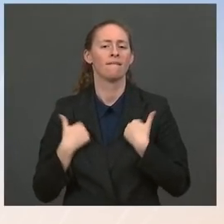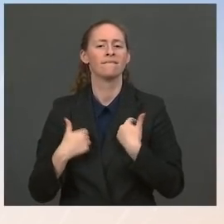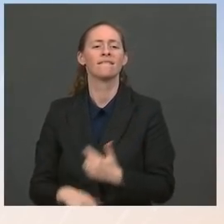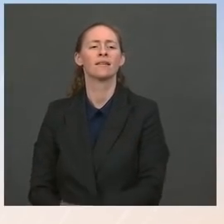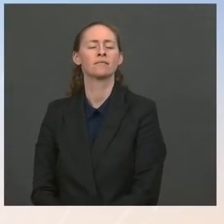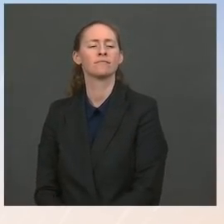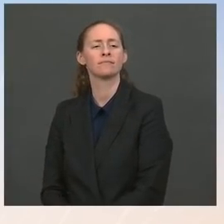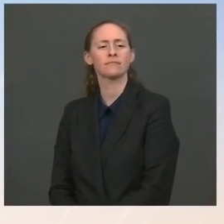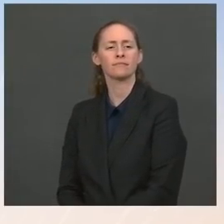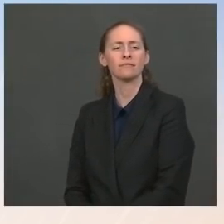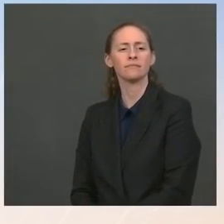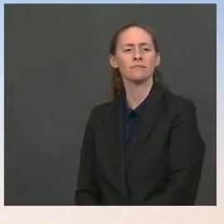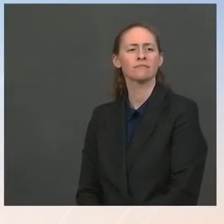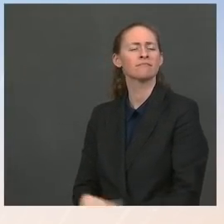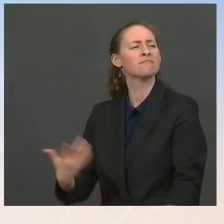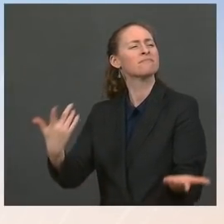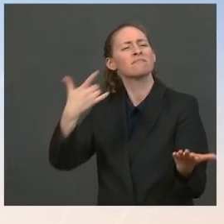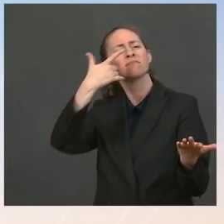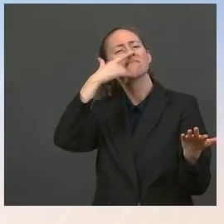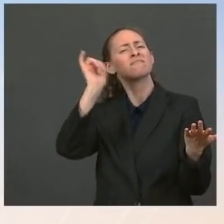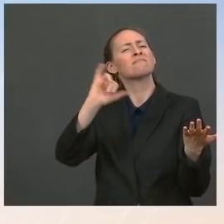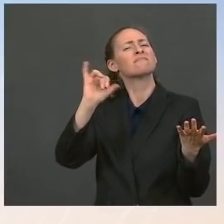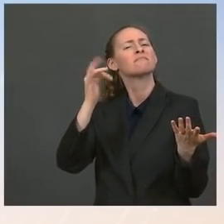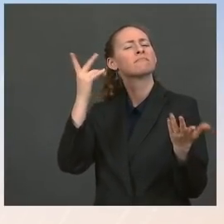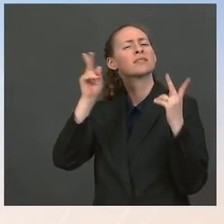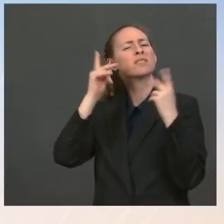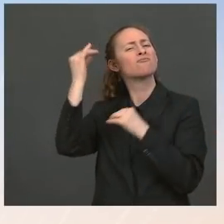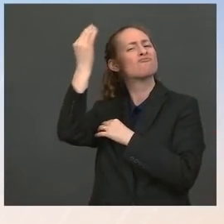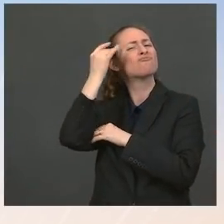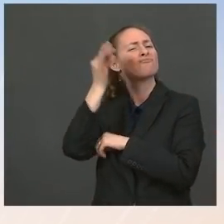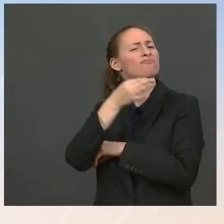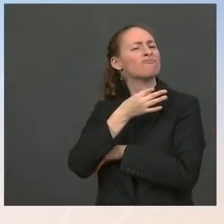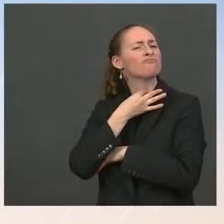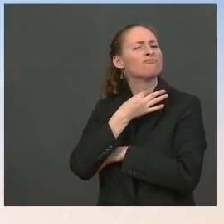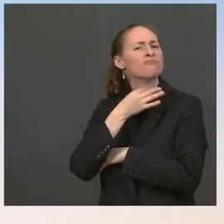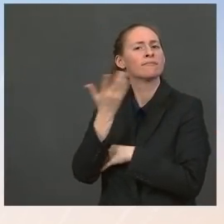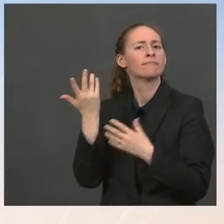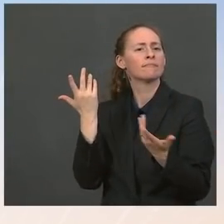The Press: -- what does that look like and how much longer is it going to go on. And obviously, you can't see the future, but is --